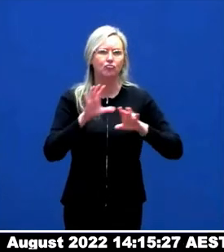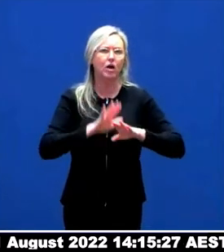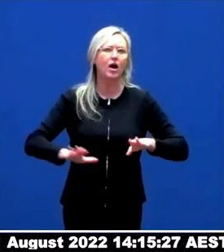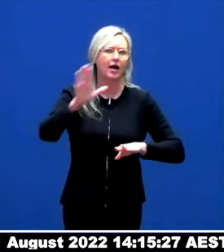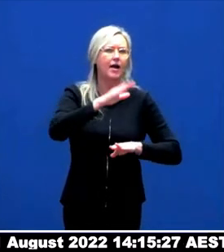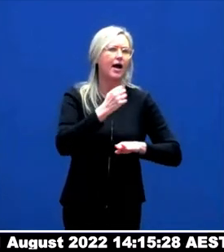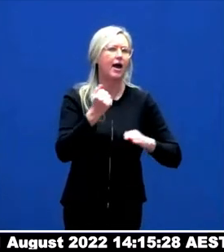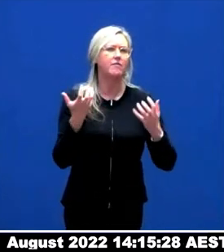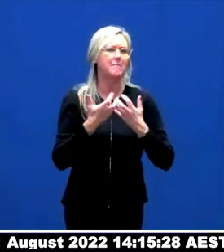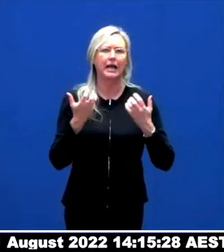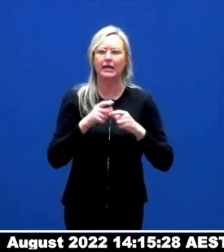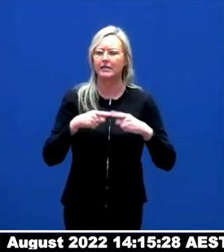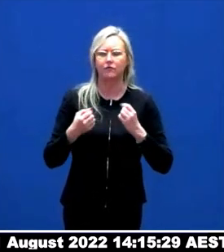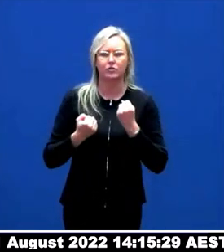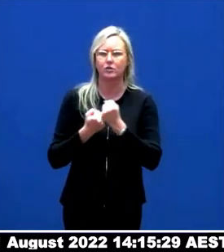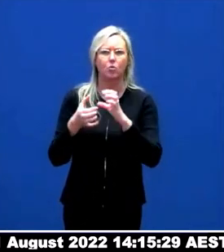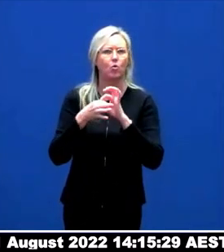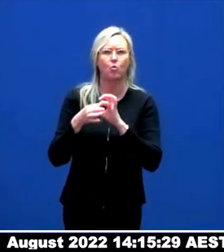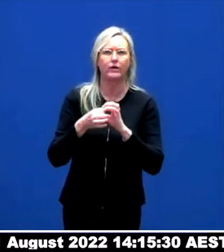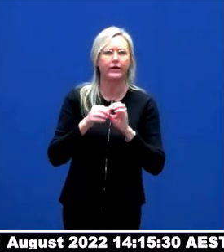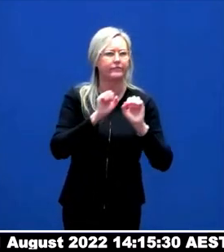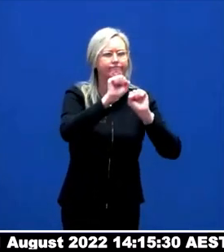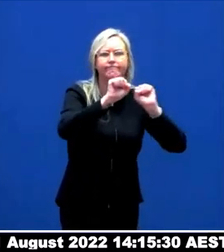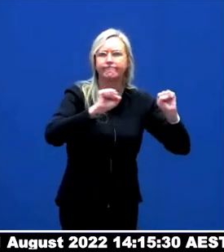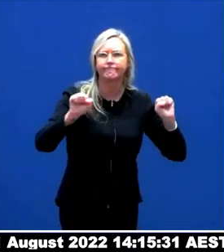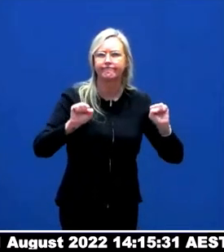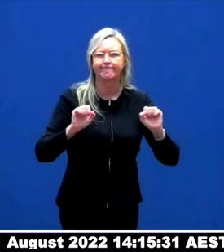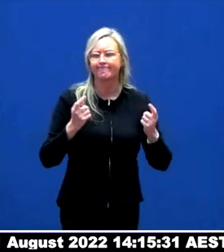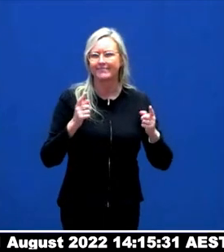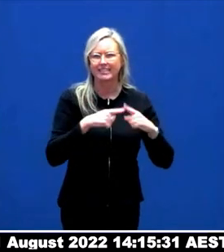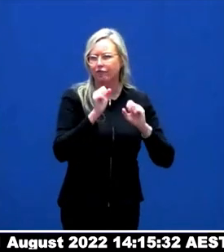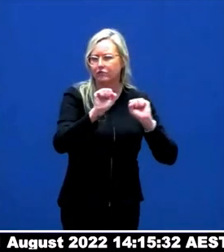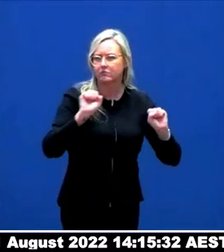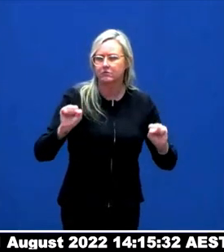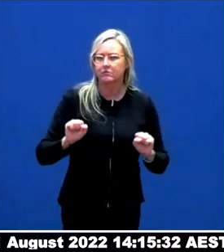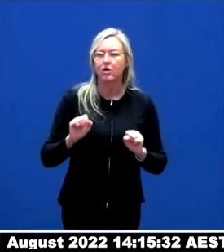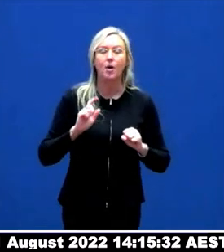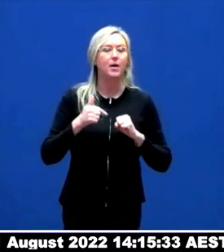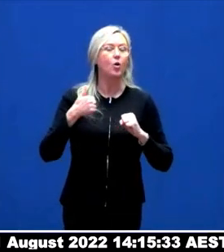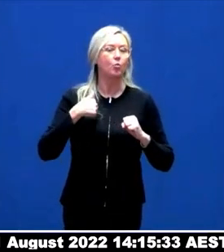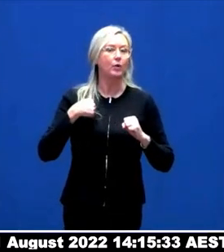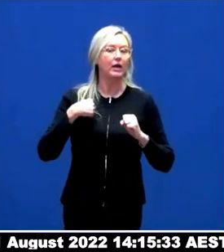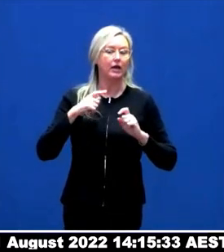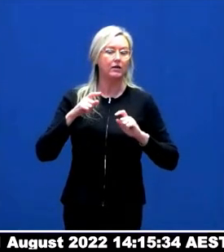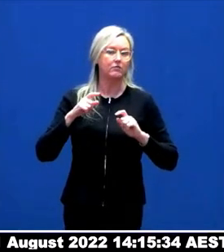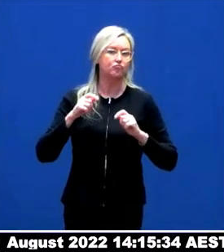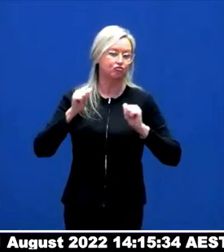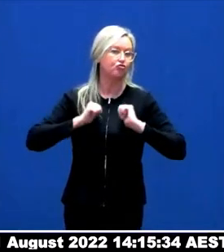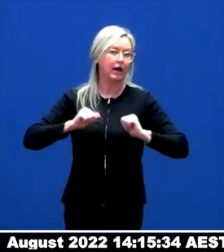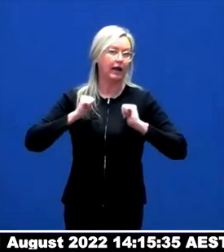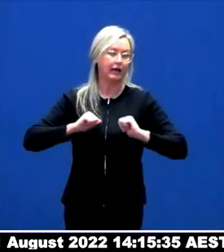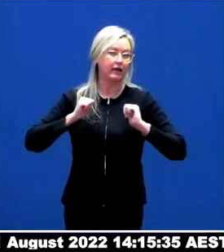South Wales. We - the agency provides training for organisations who support - who